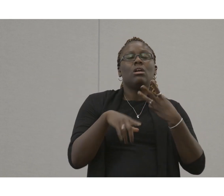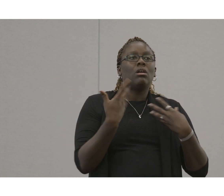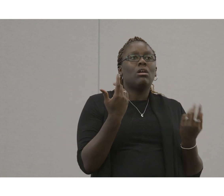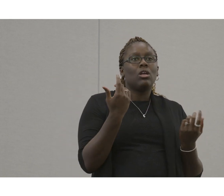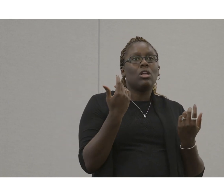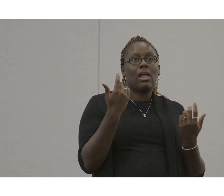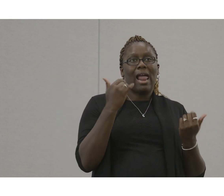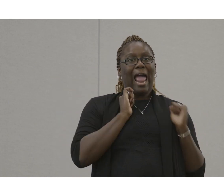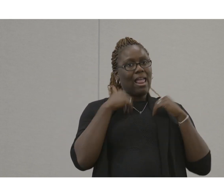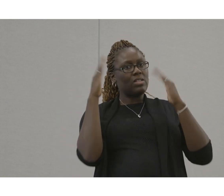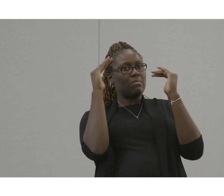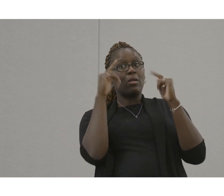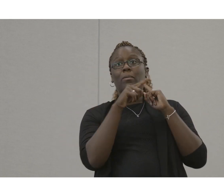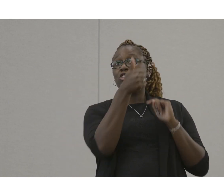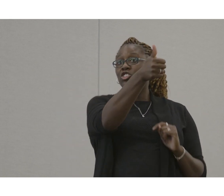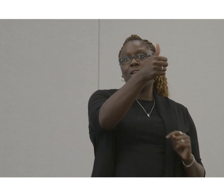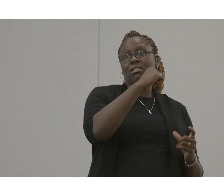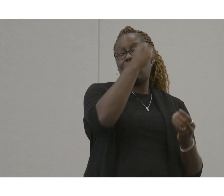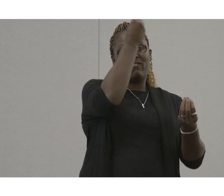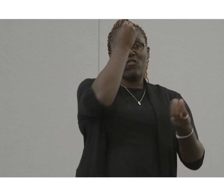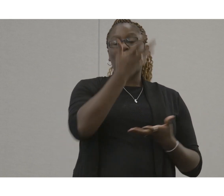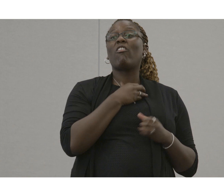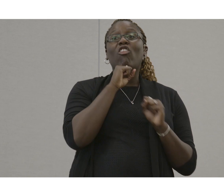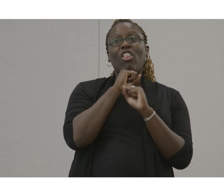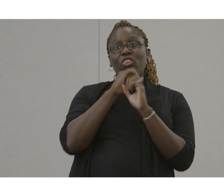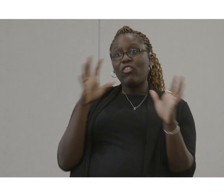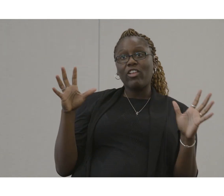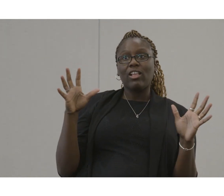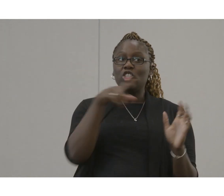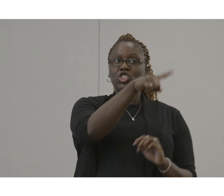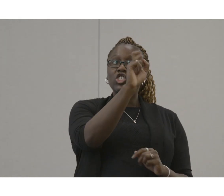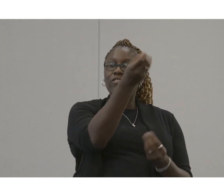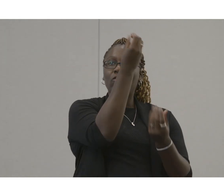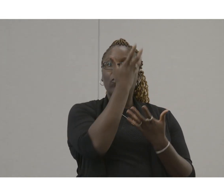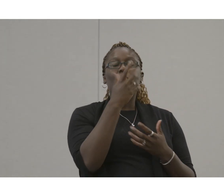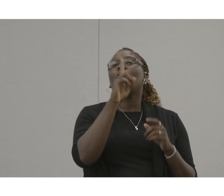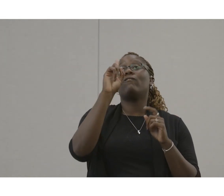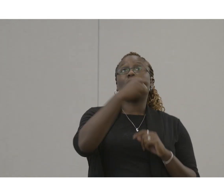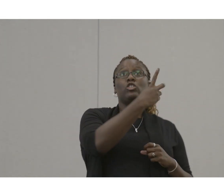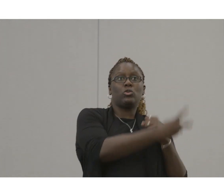So my expectations were clear, but I didn't receive any information from the new coordinator In my first two years,